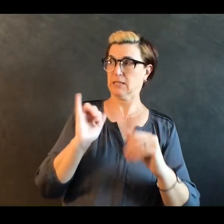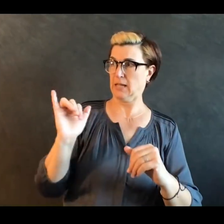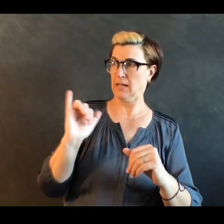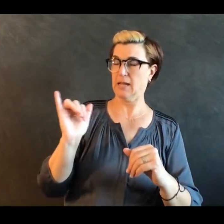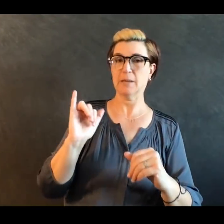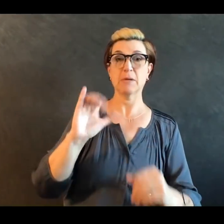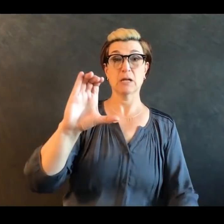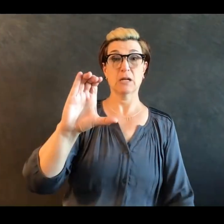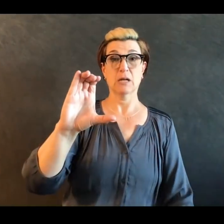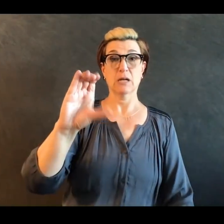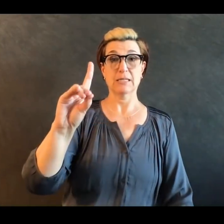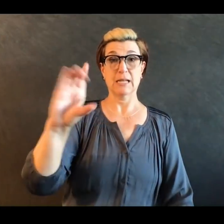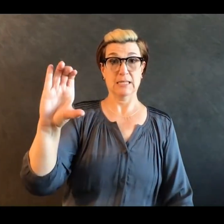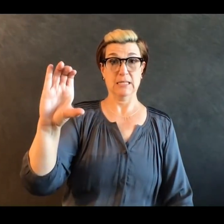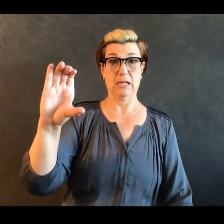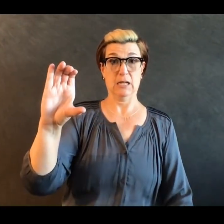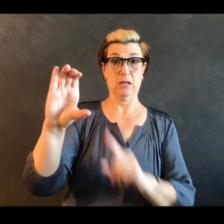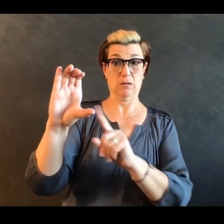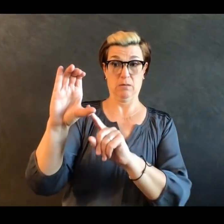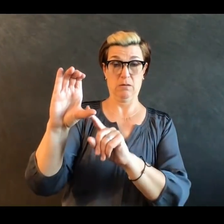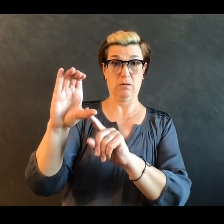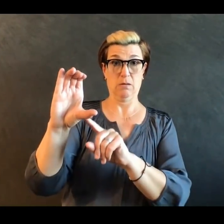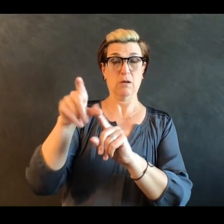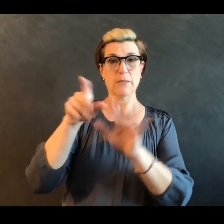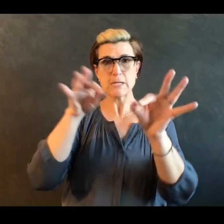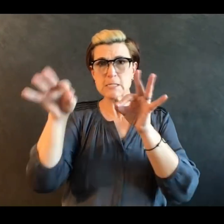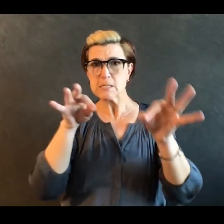been saying regarding the health and safety of our central employees across